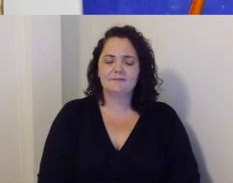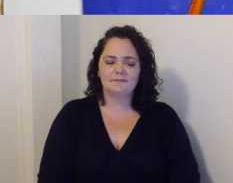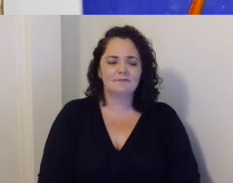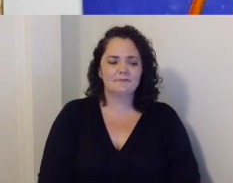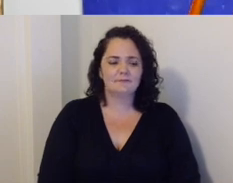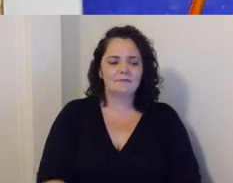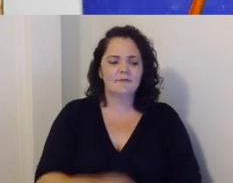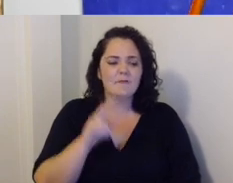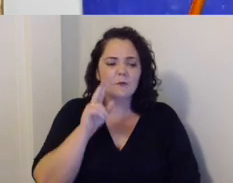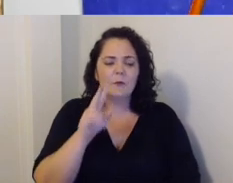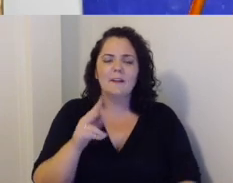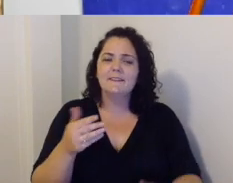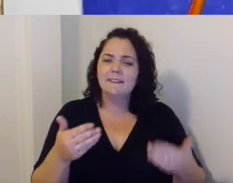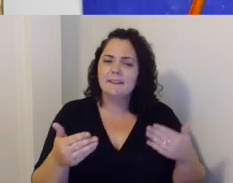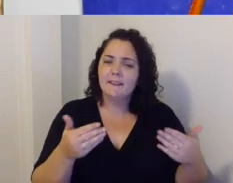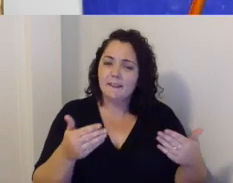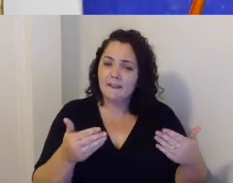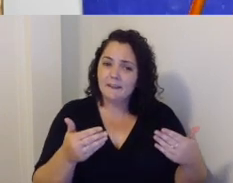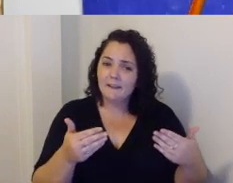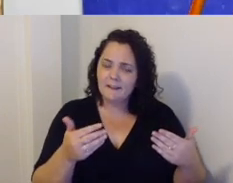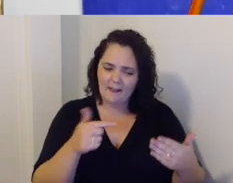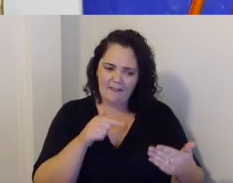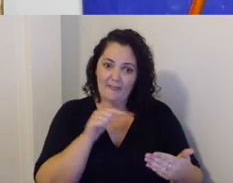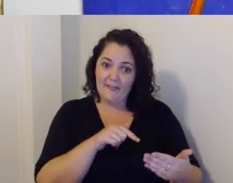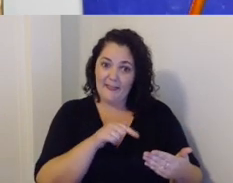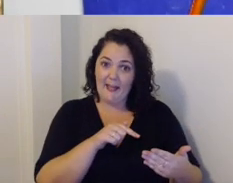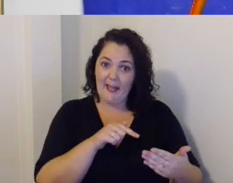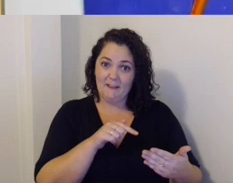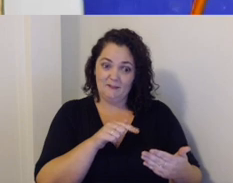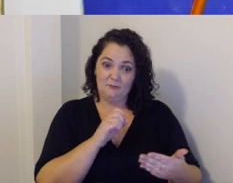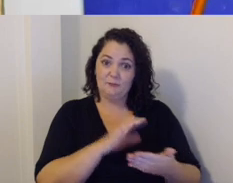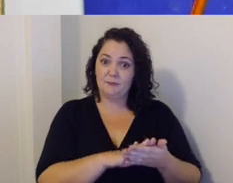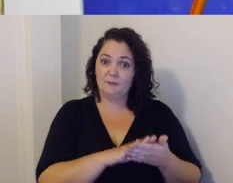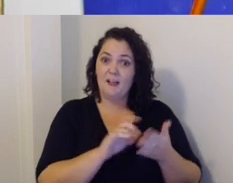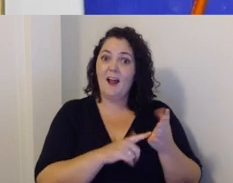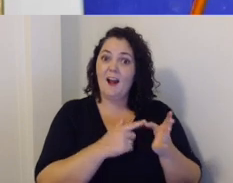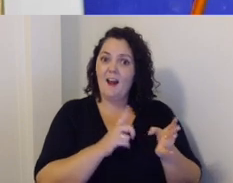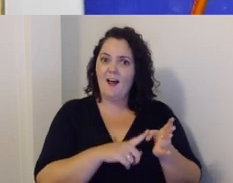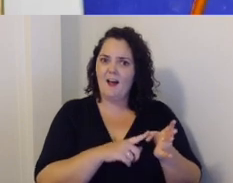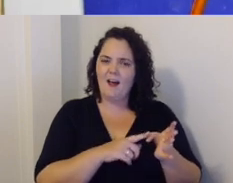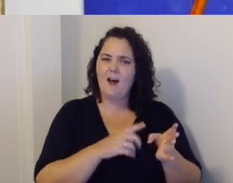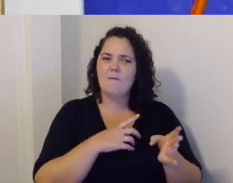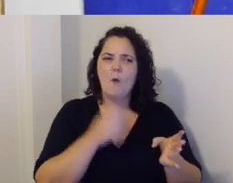screen? That's a little bit warmer yeah and now this is just the silkiest smooth thing that you